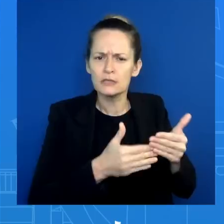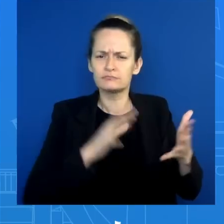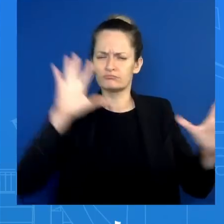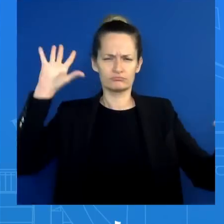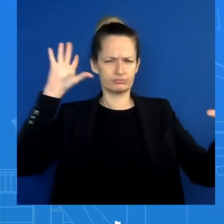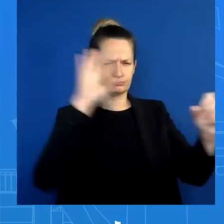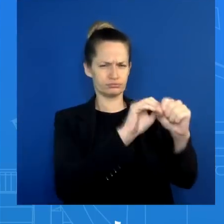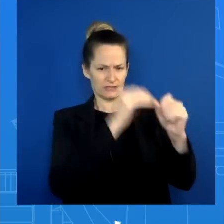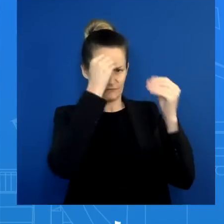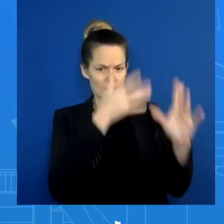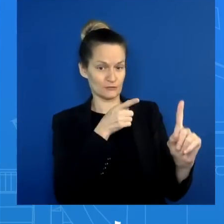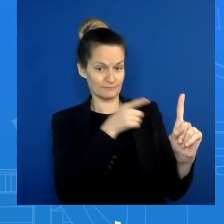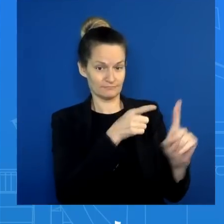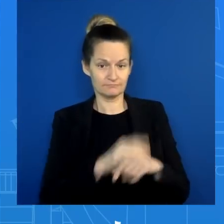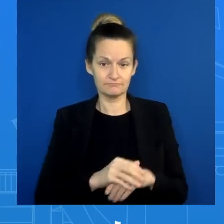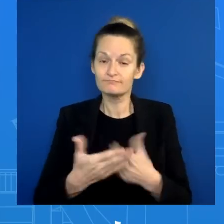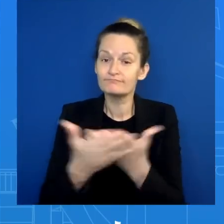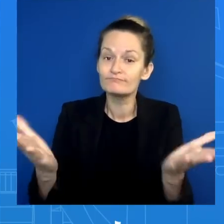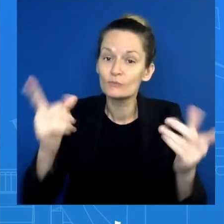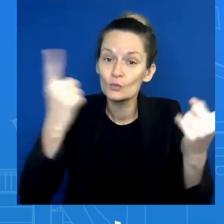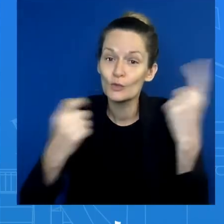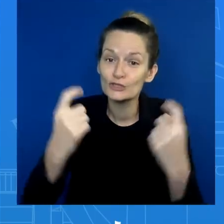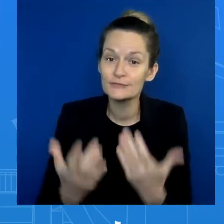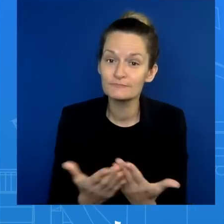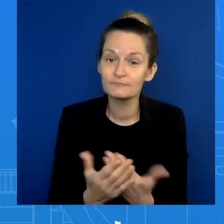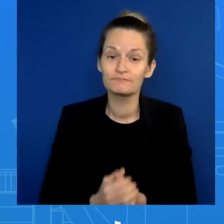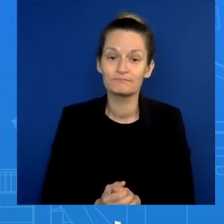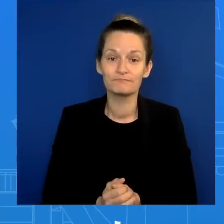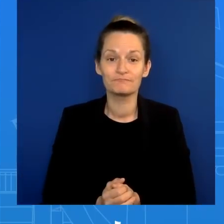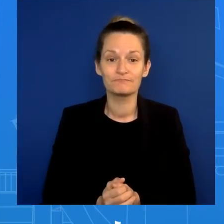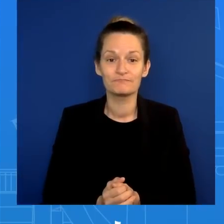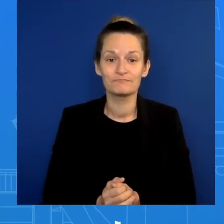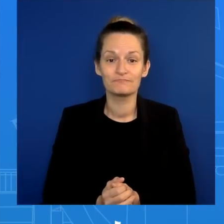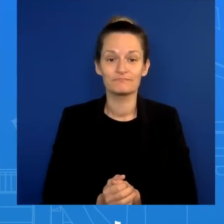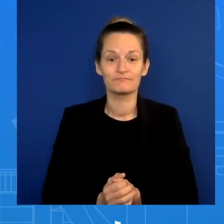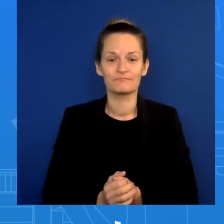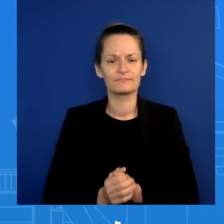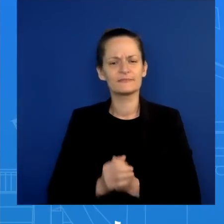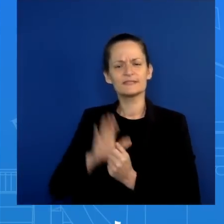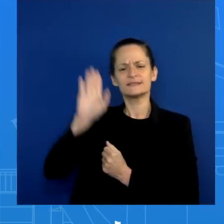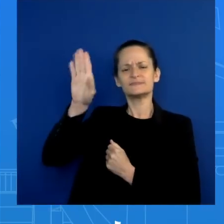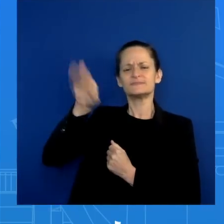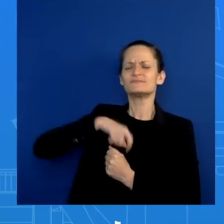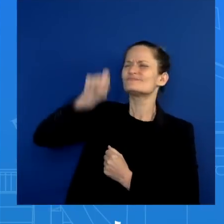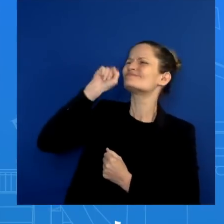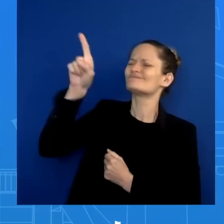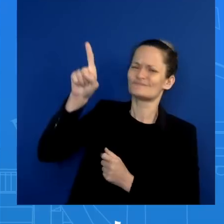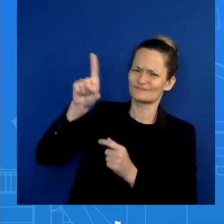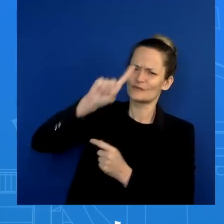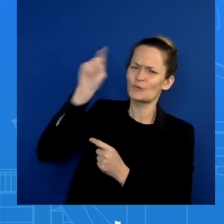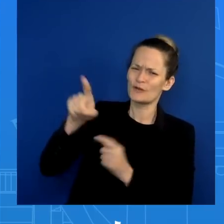The Press: Back on student loans, I wanted to ask you. Congressman Tim Ryan and Senator Bennett